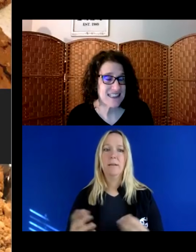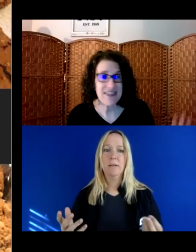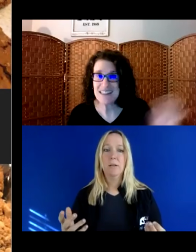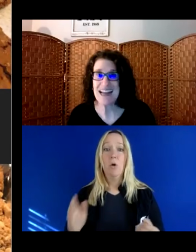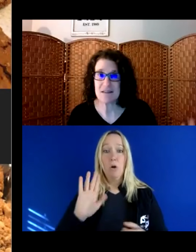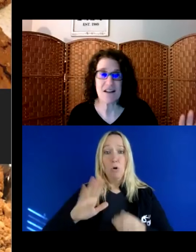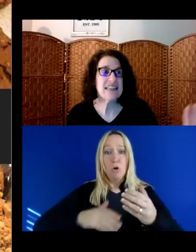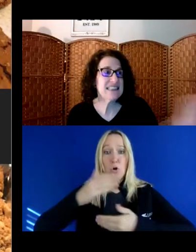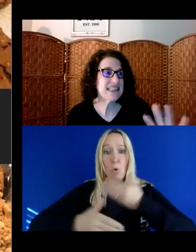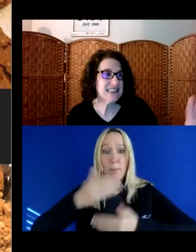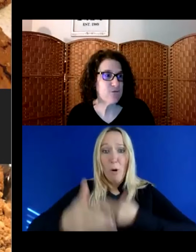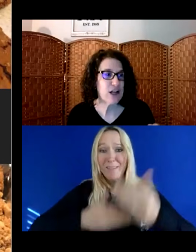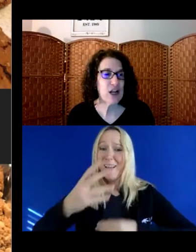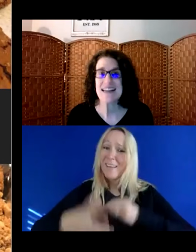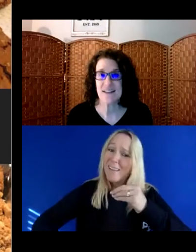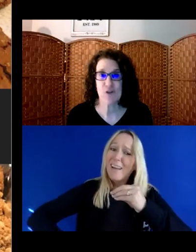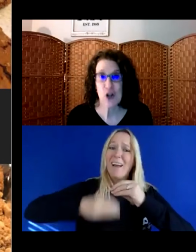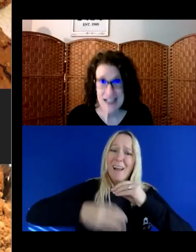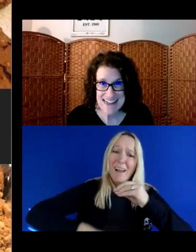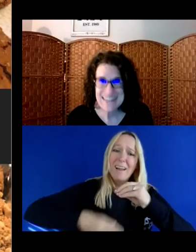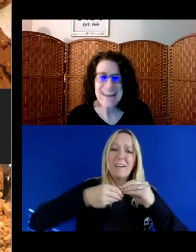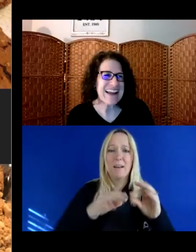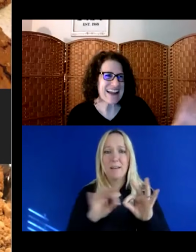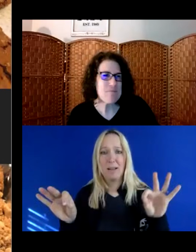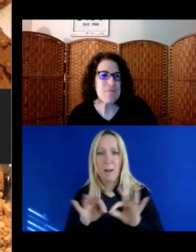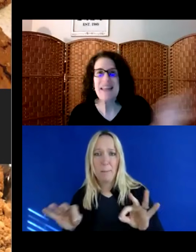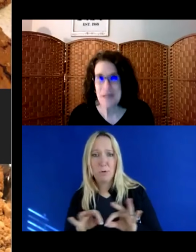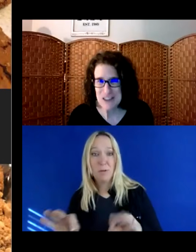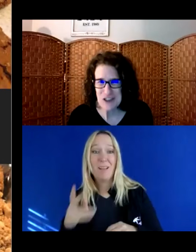And this has six different kinds of cookies in the picture.